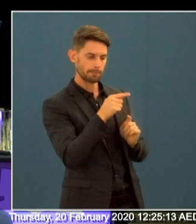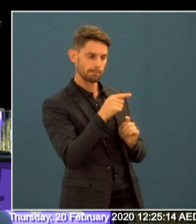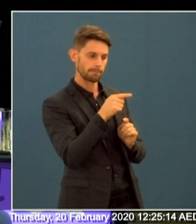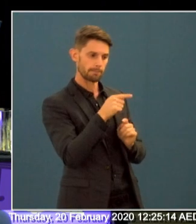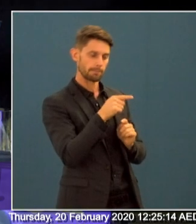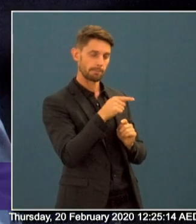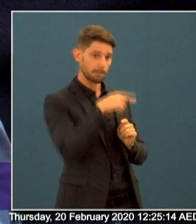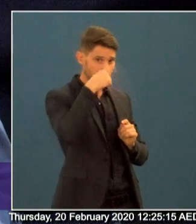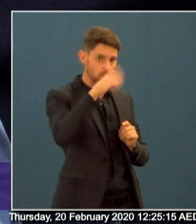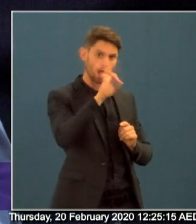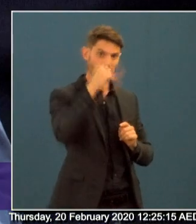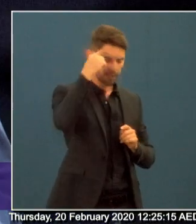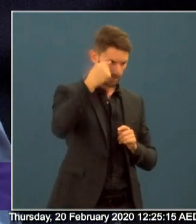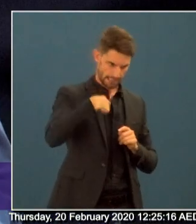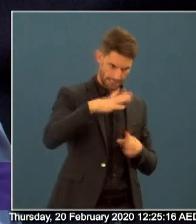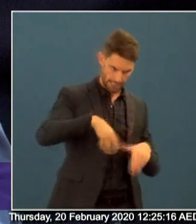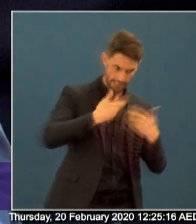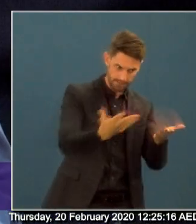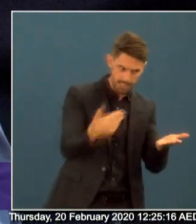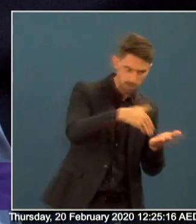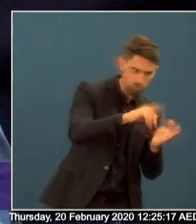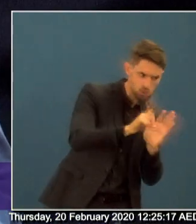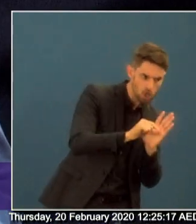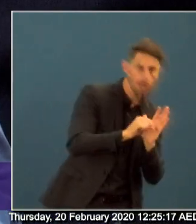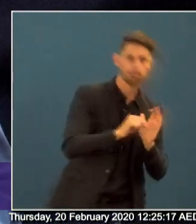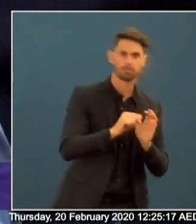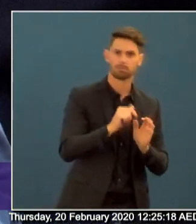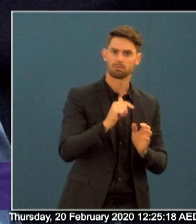I think to — Commissioner, I think to get to the bottom of that you would need to